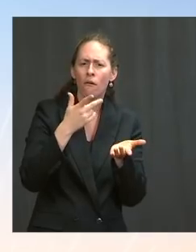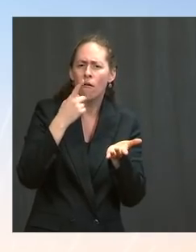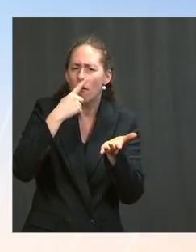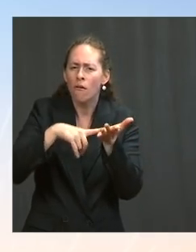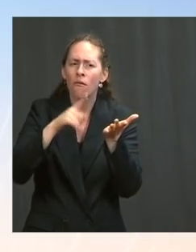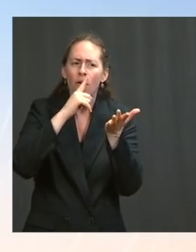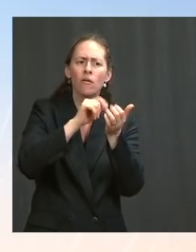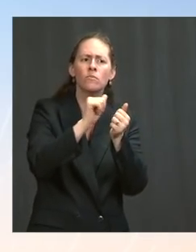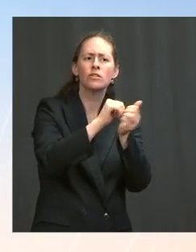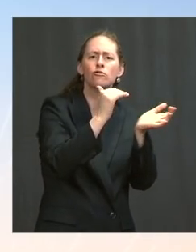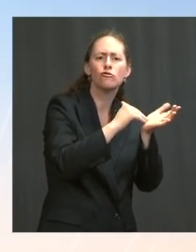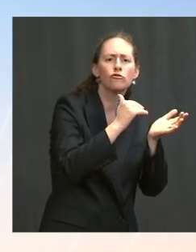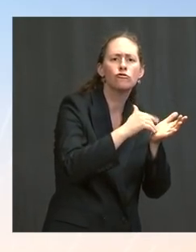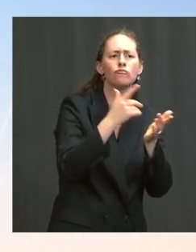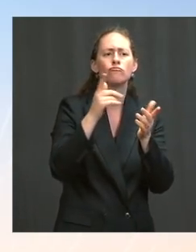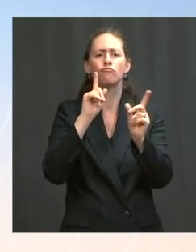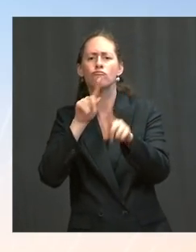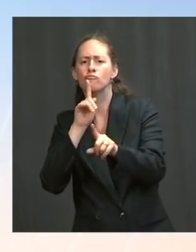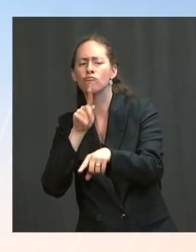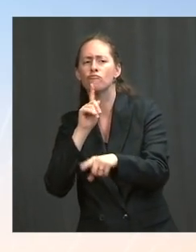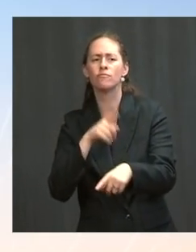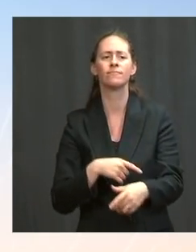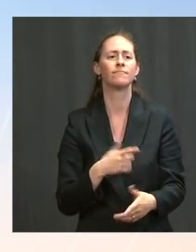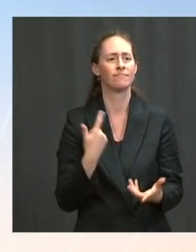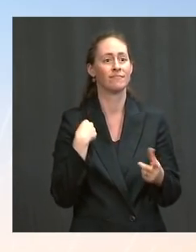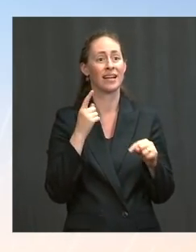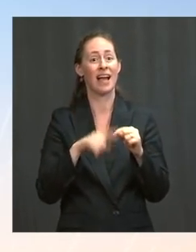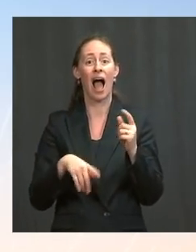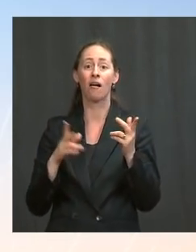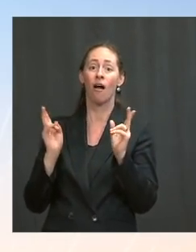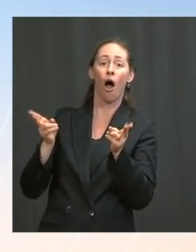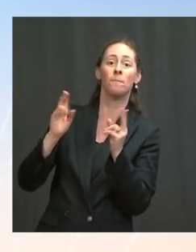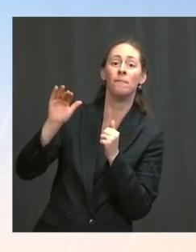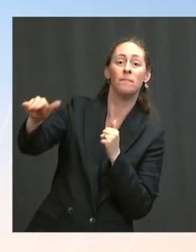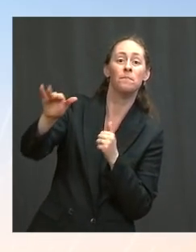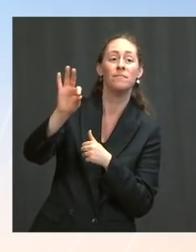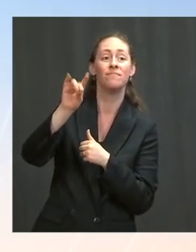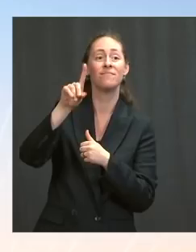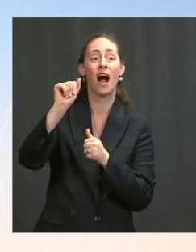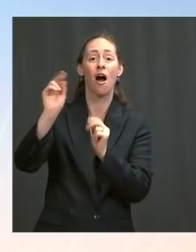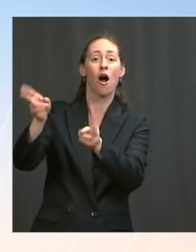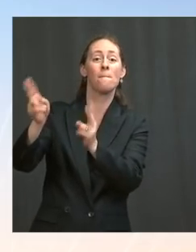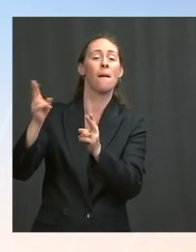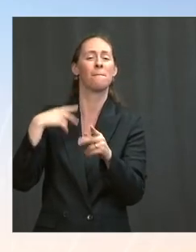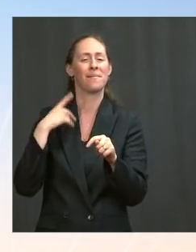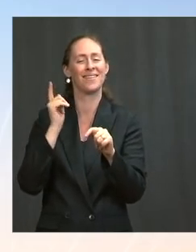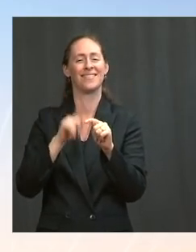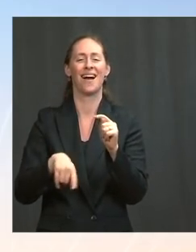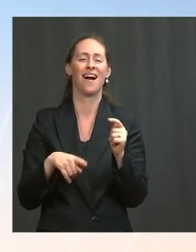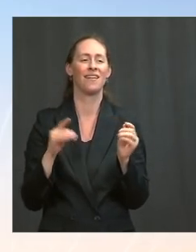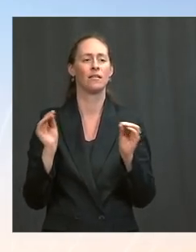So we can't expedite the FDA approval process. What we can do is continue to provide public health guidelines,